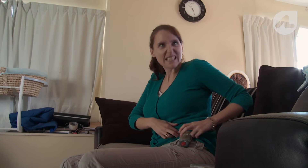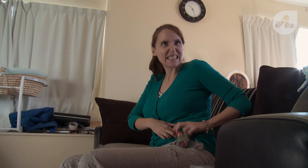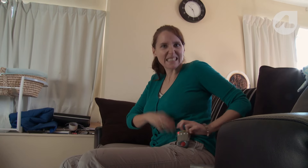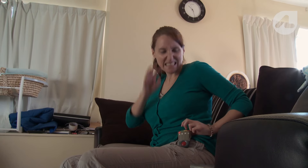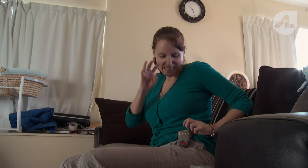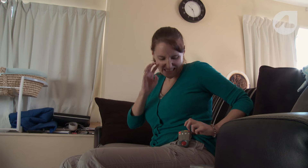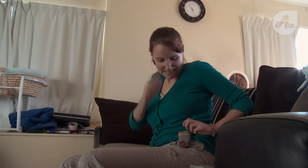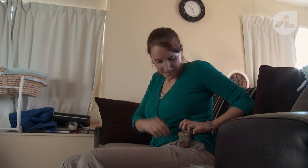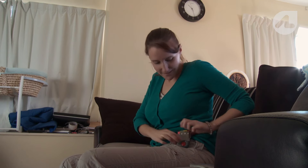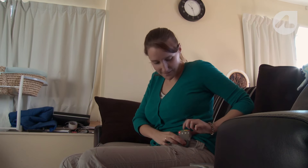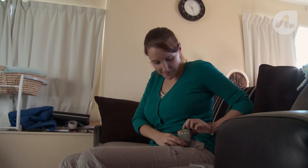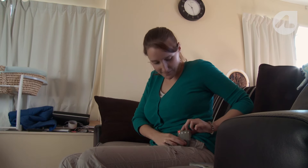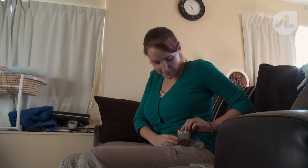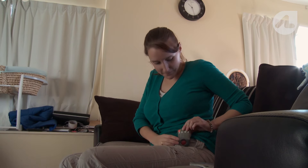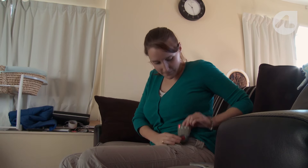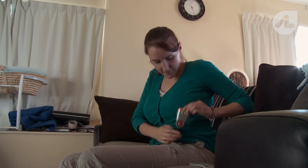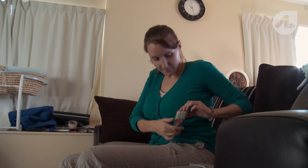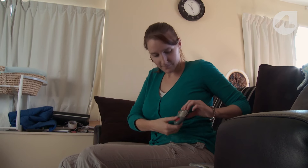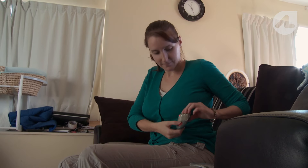Oh, crying again.